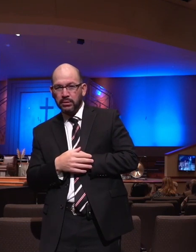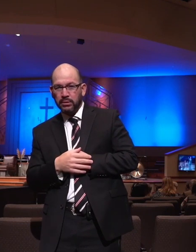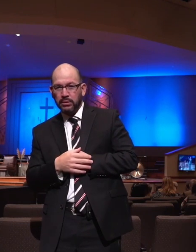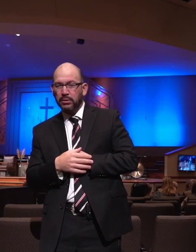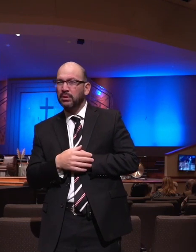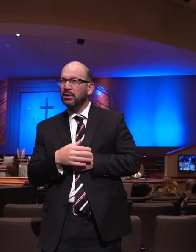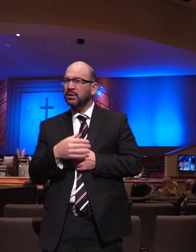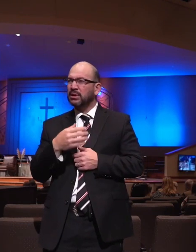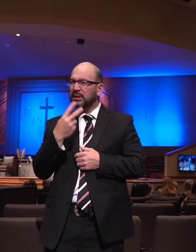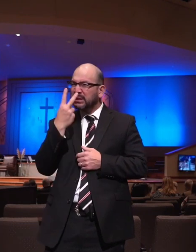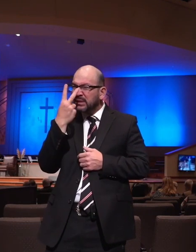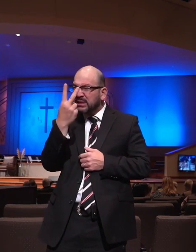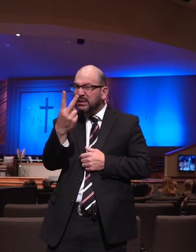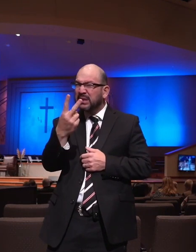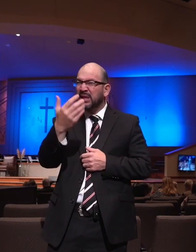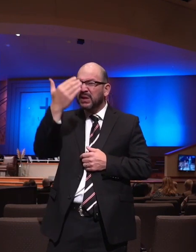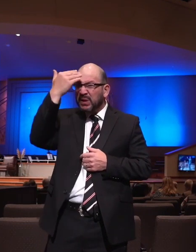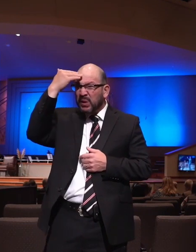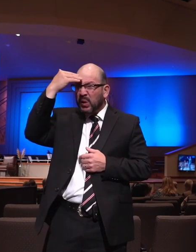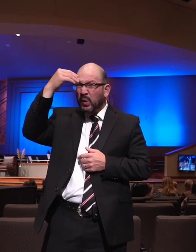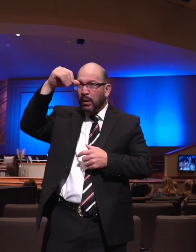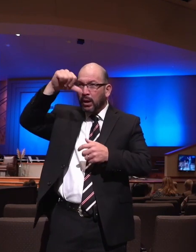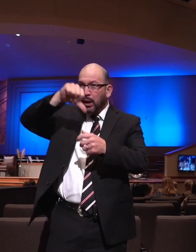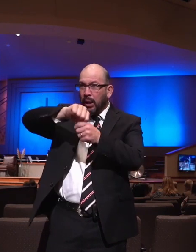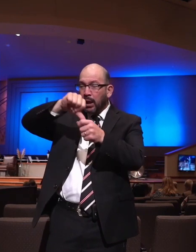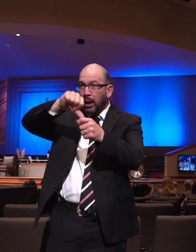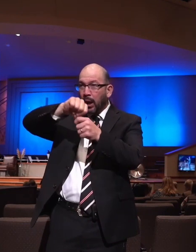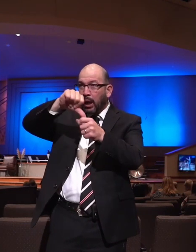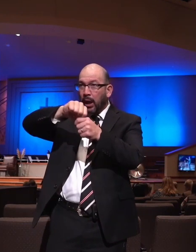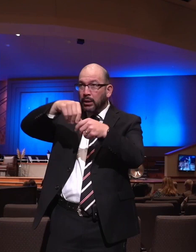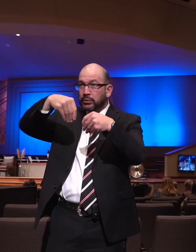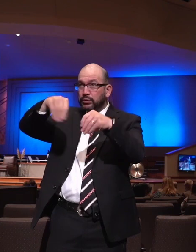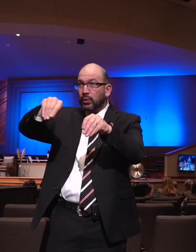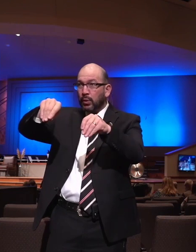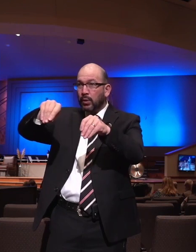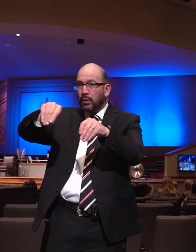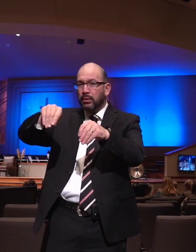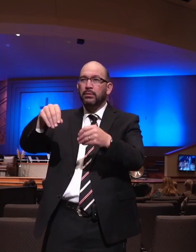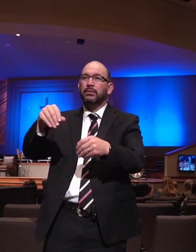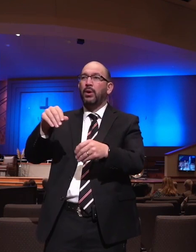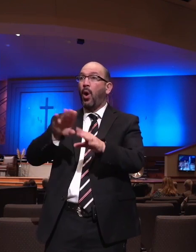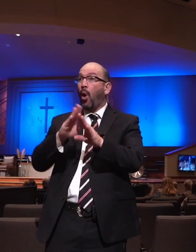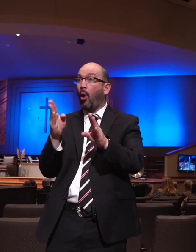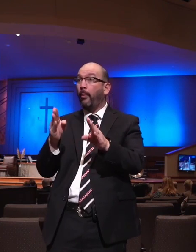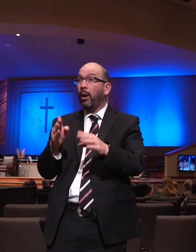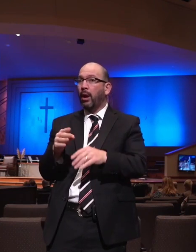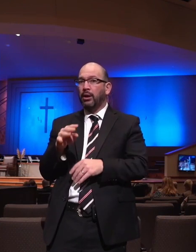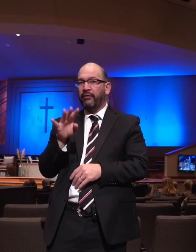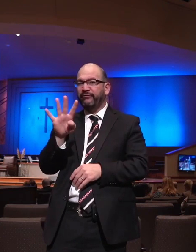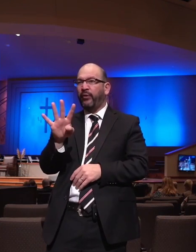you know like four gas stations open on Highway 90 you know for like 40 miles so